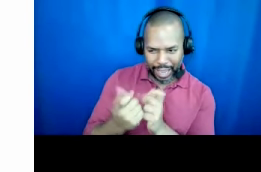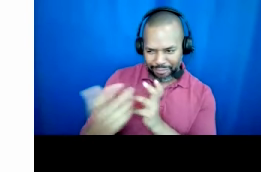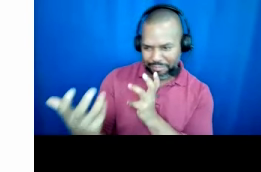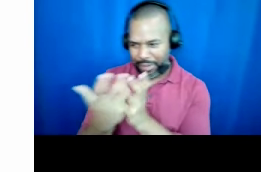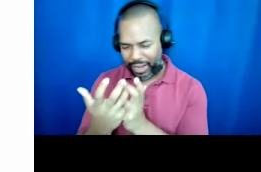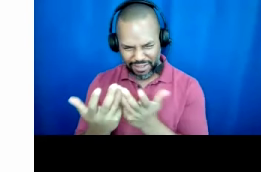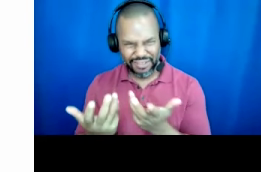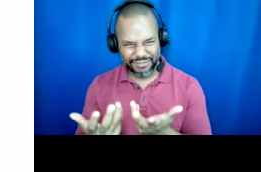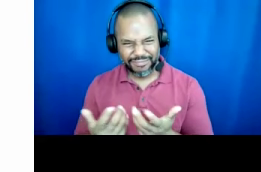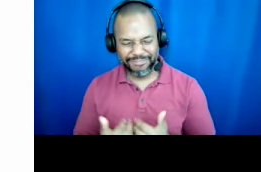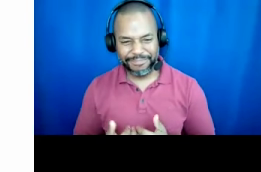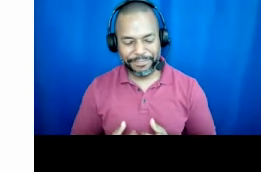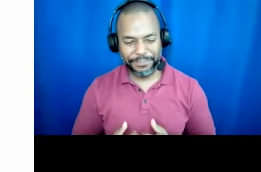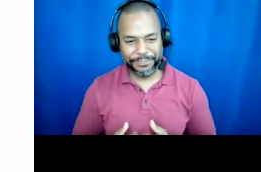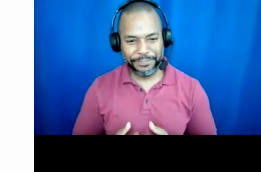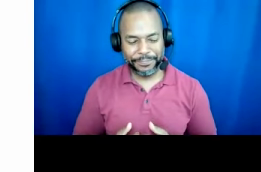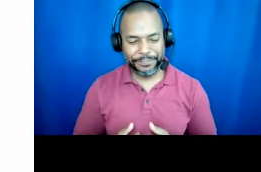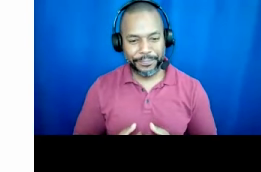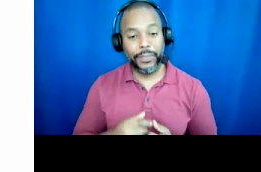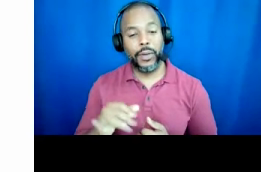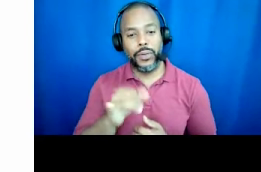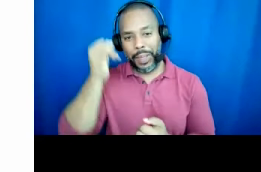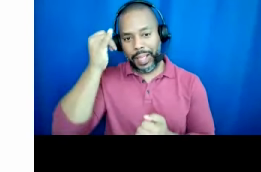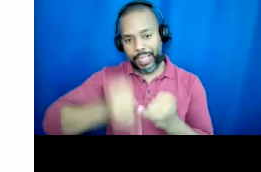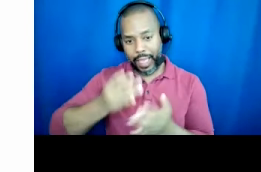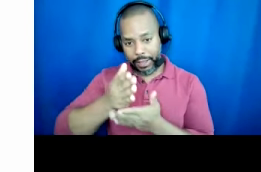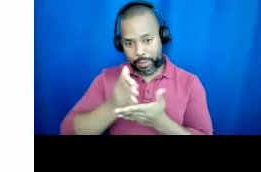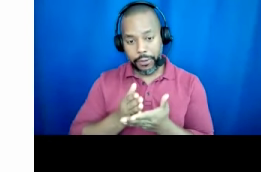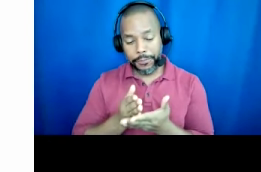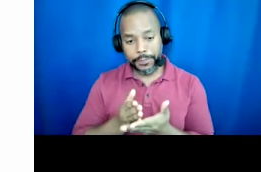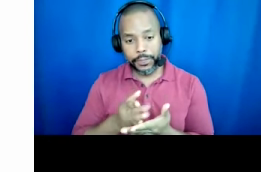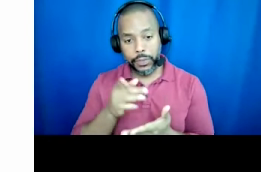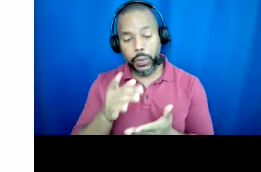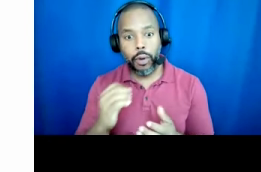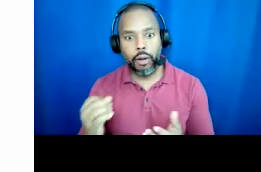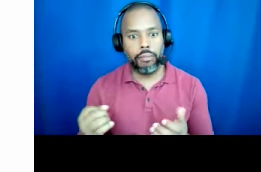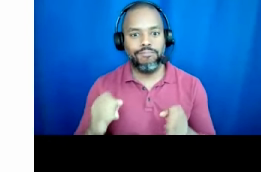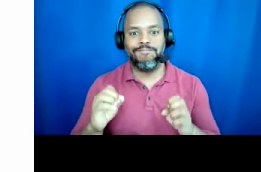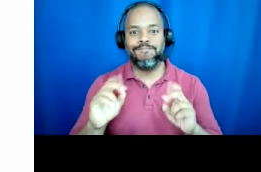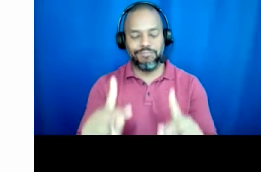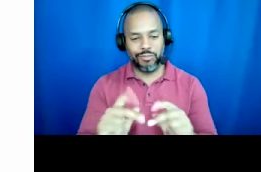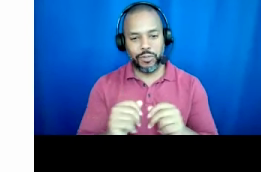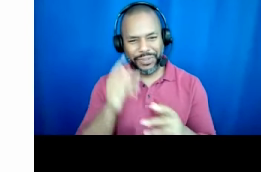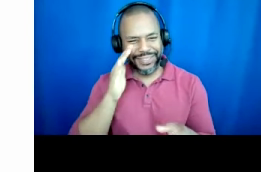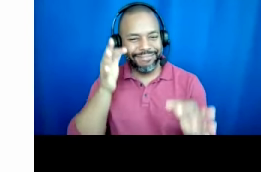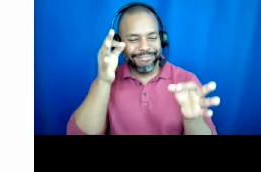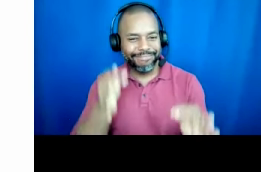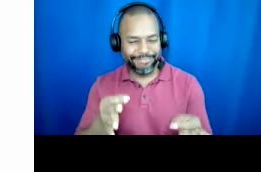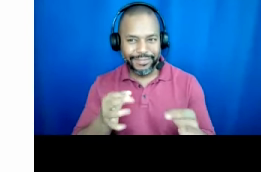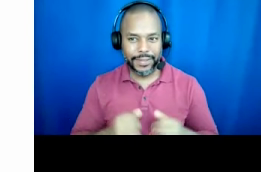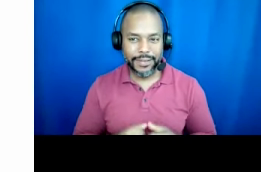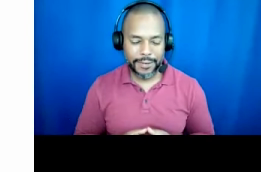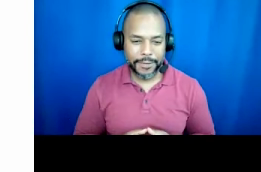And then the last section of program review is your opportunity to determine what things you need,